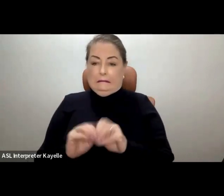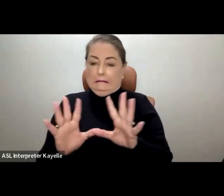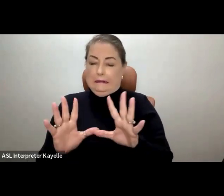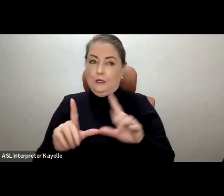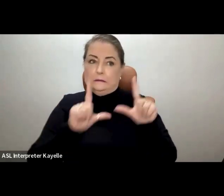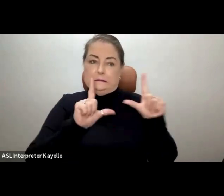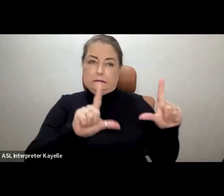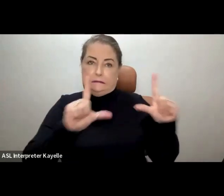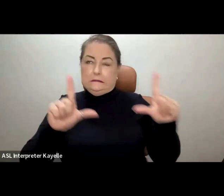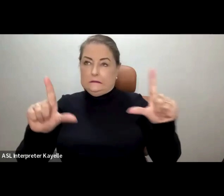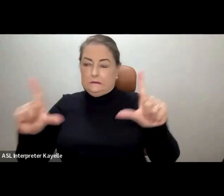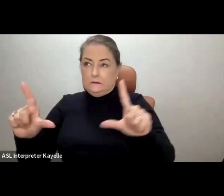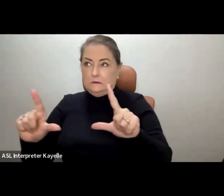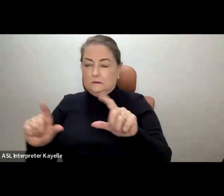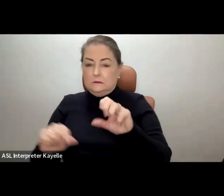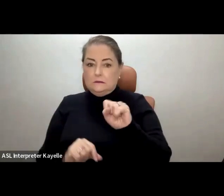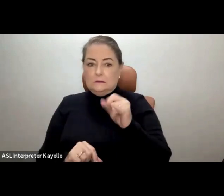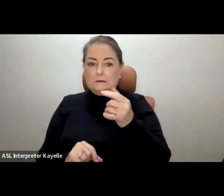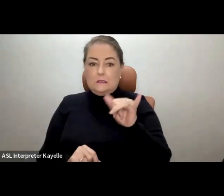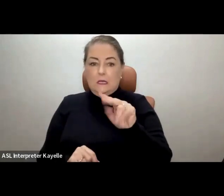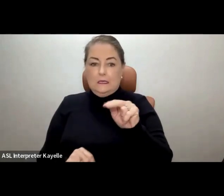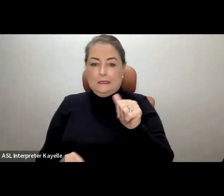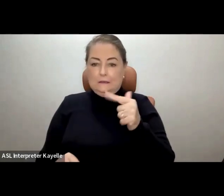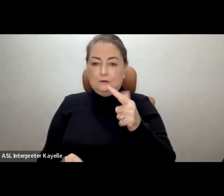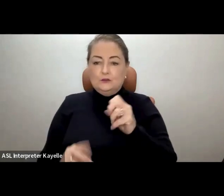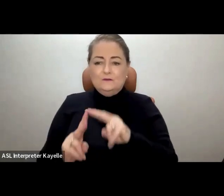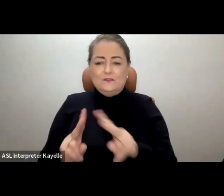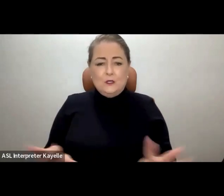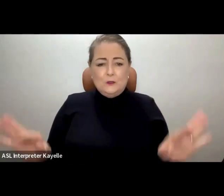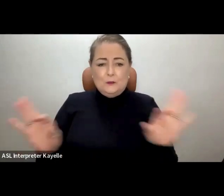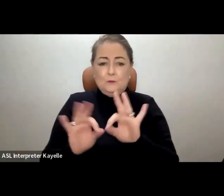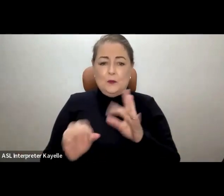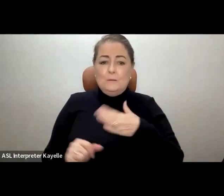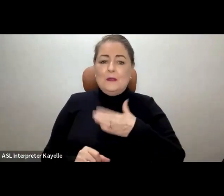signage is something that's very important. My favorite is when